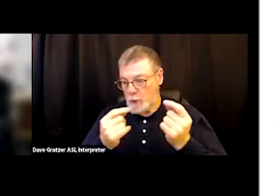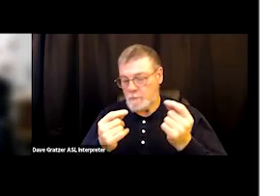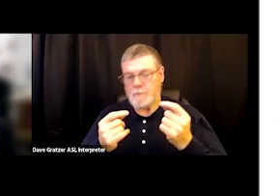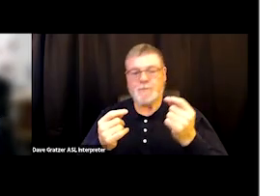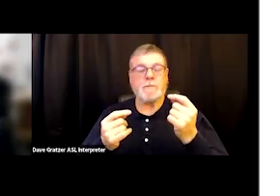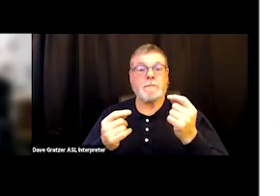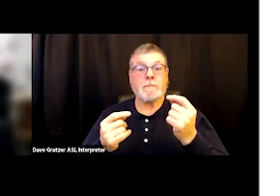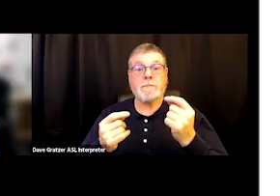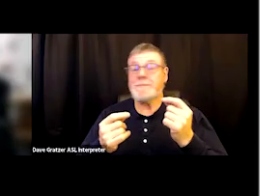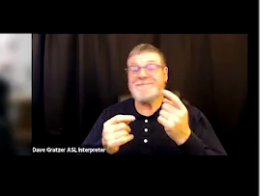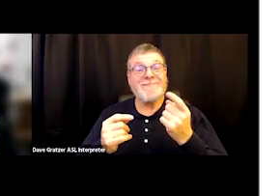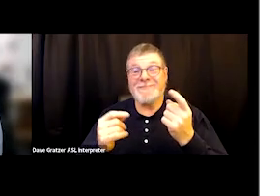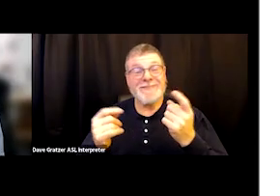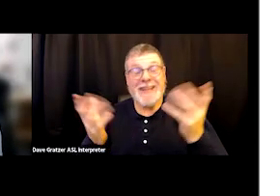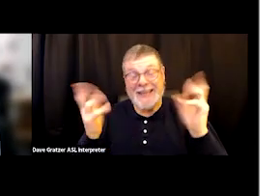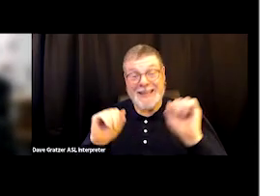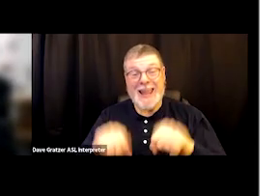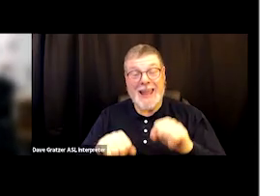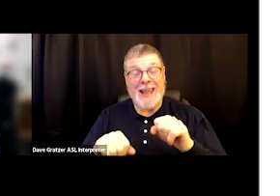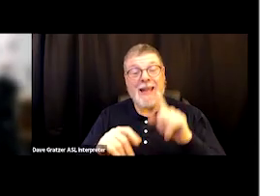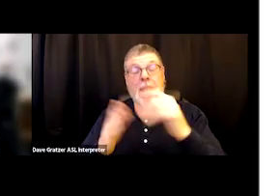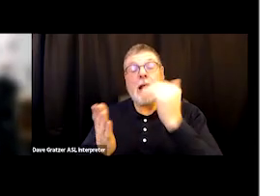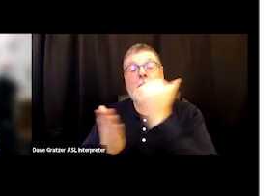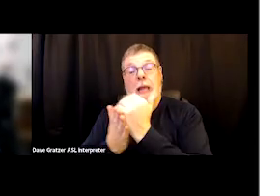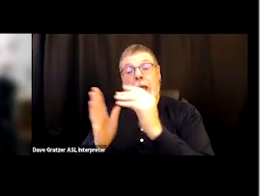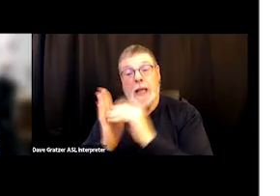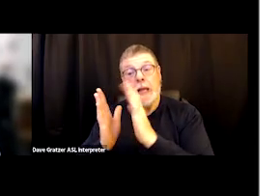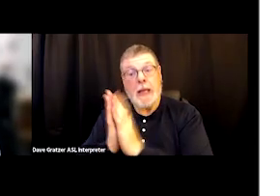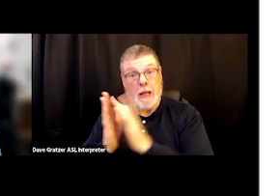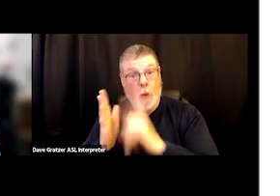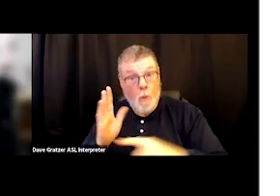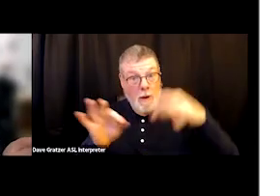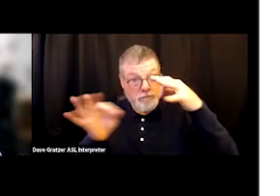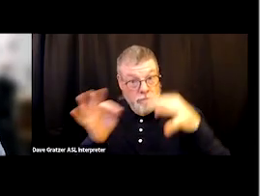And you can. You can list the conditions that they're telling you about